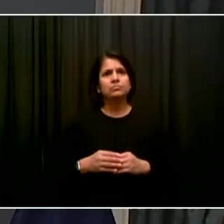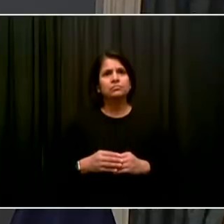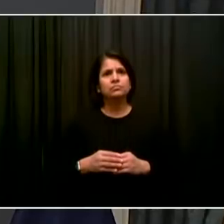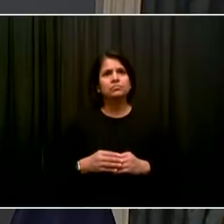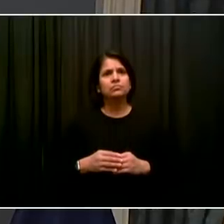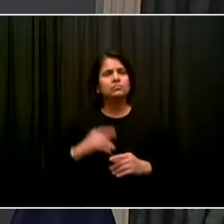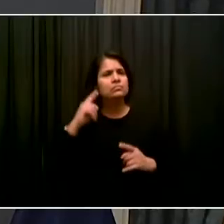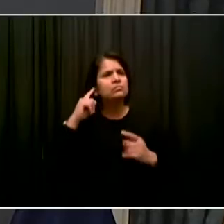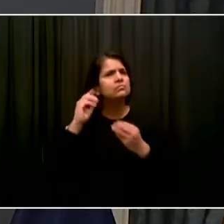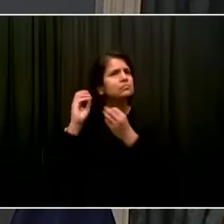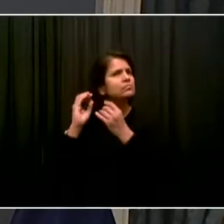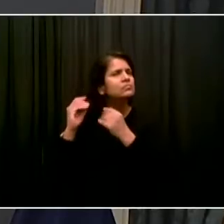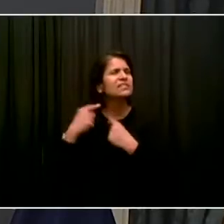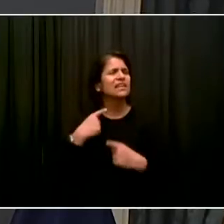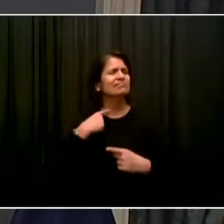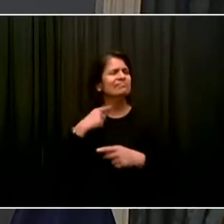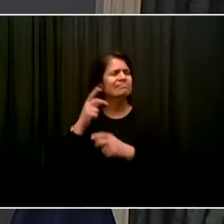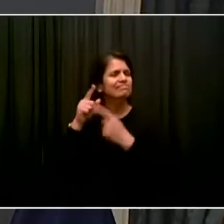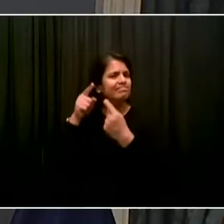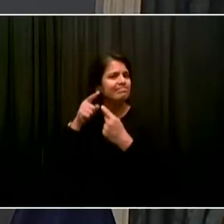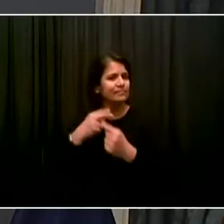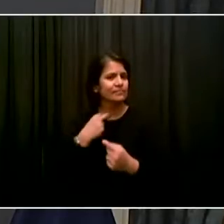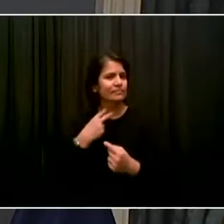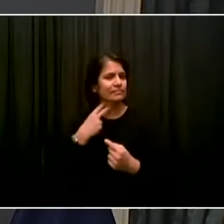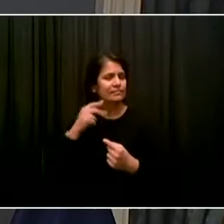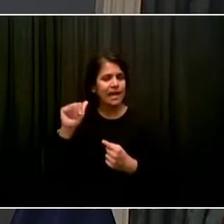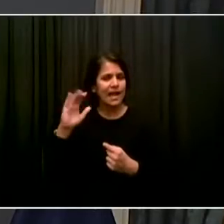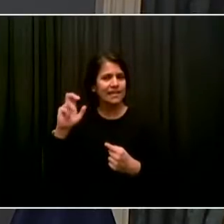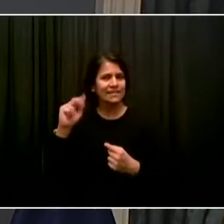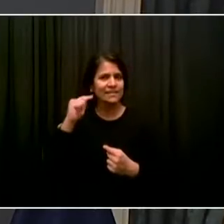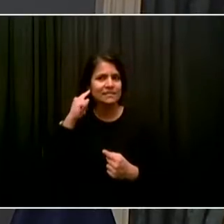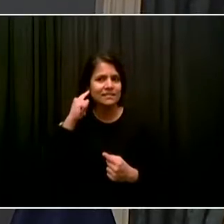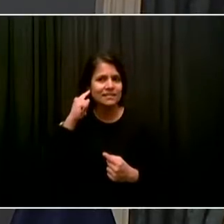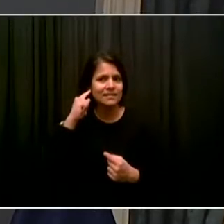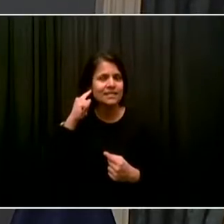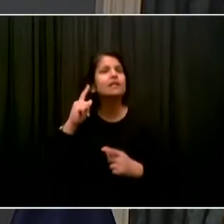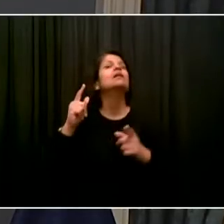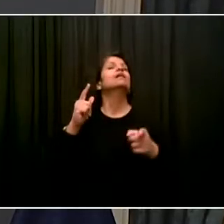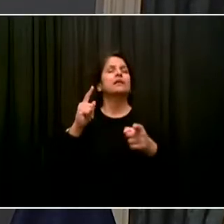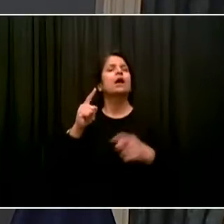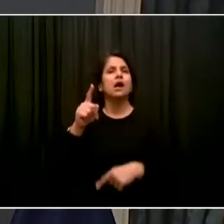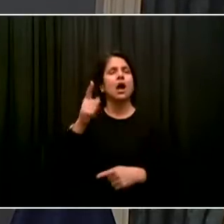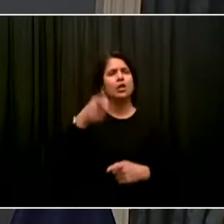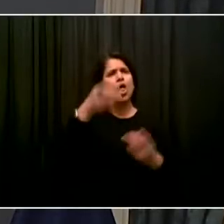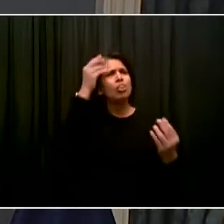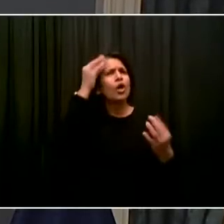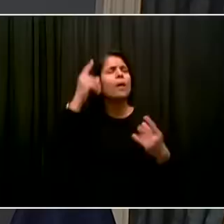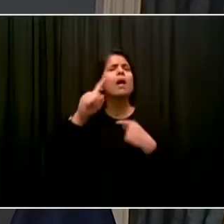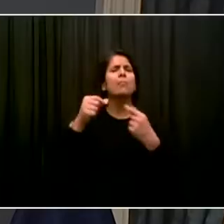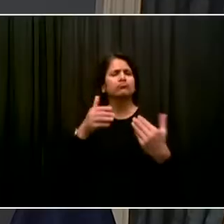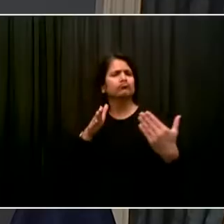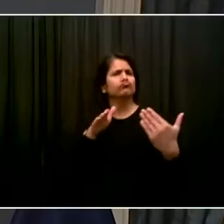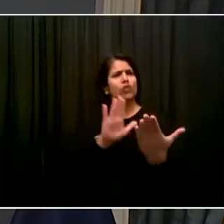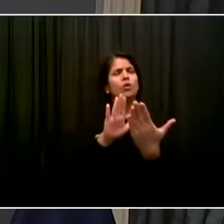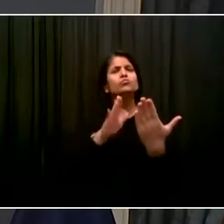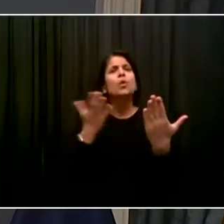DOING?